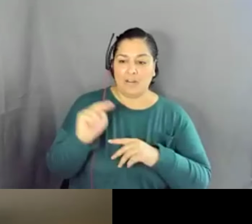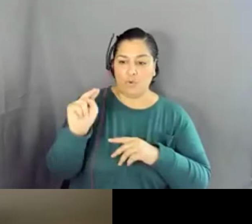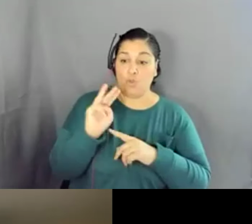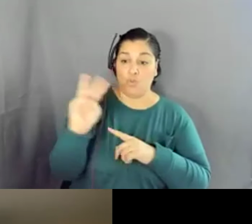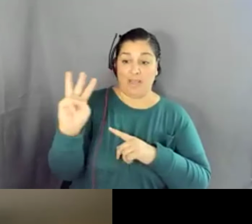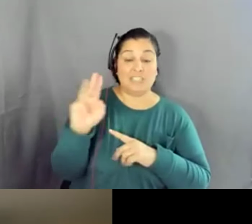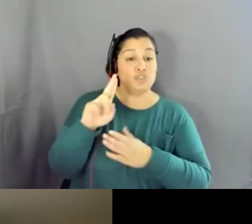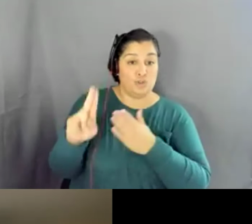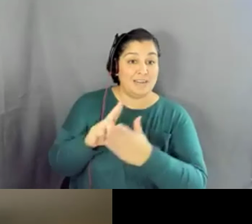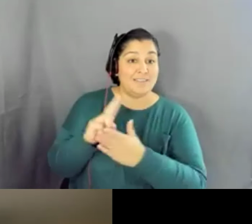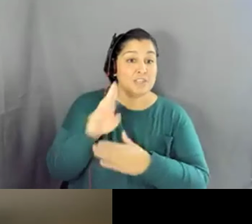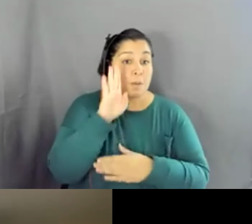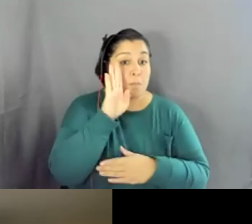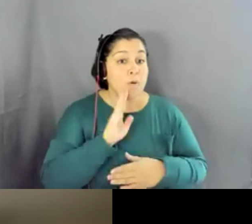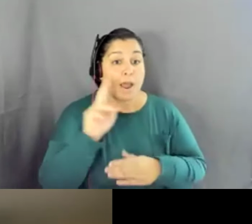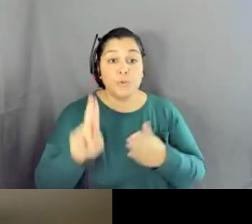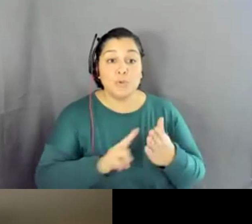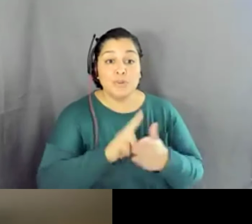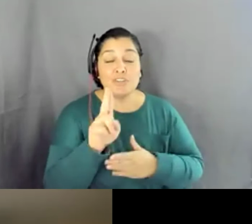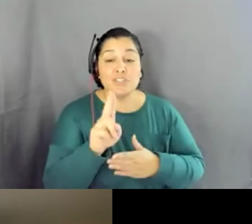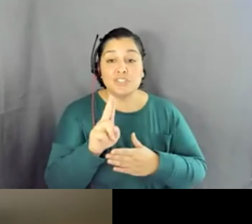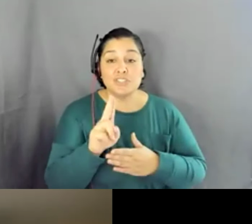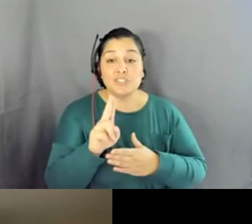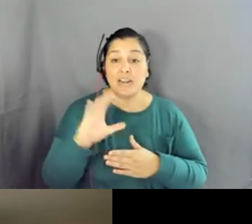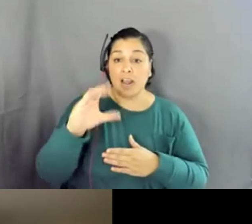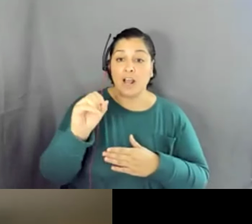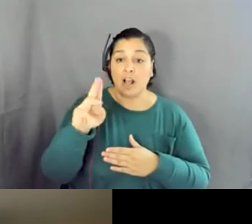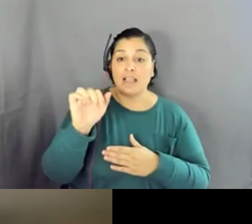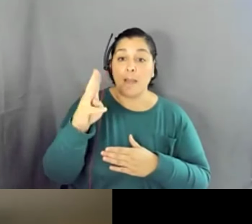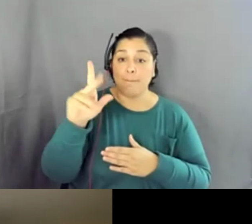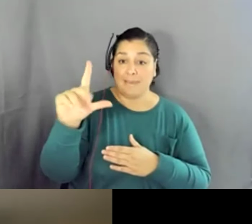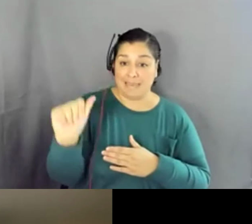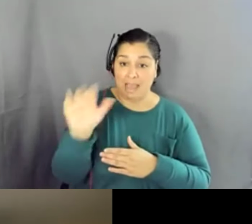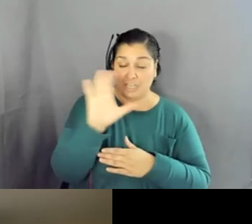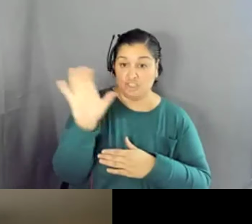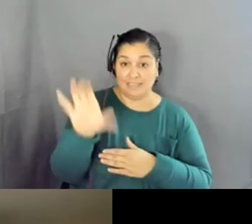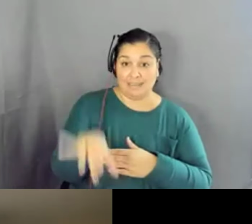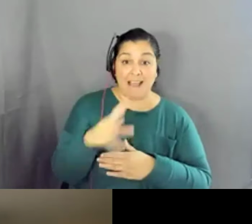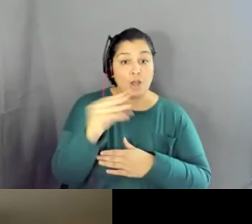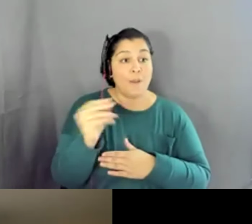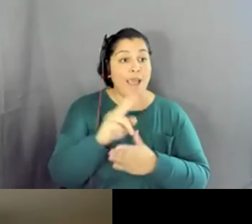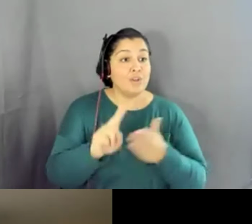Brown University, Governors State, Columbia College Chicago, and the University of Chicago. Meida